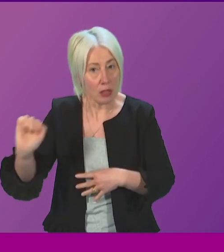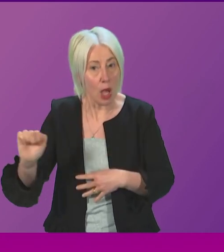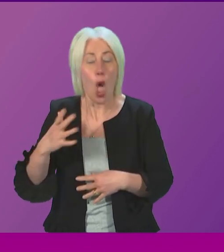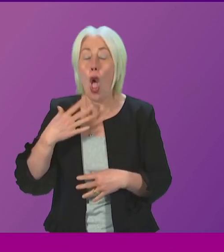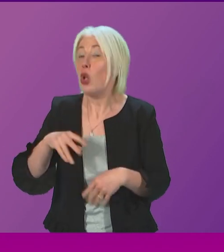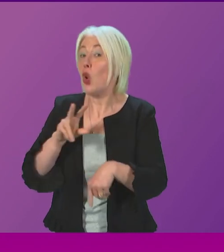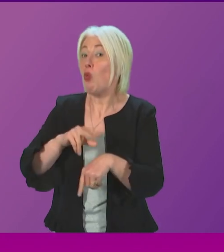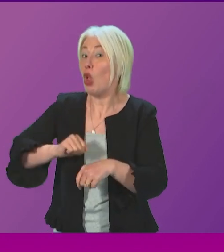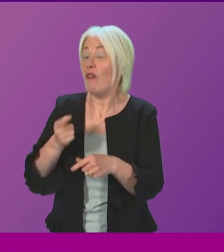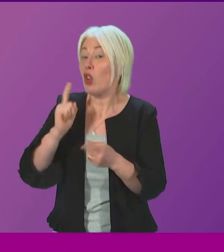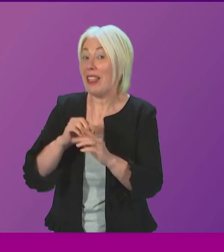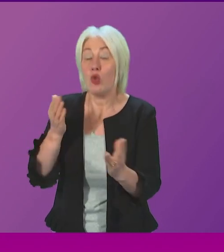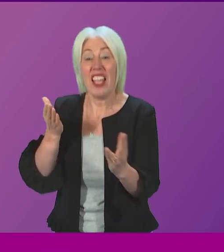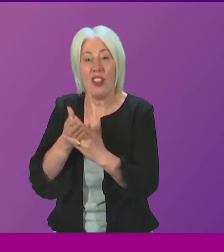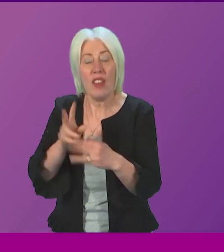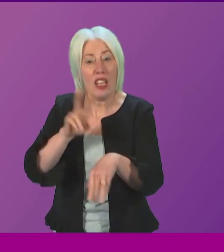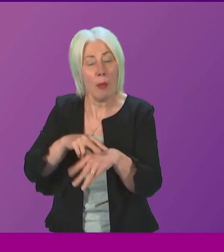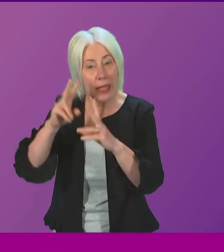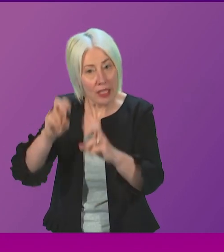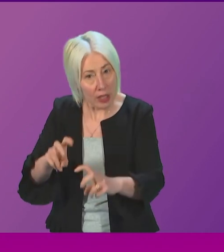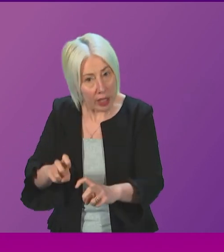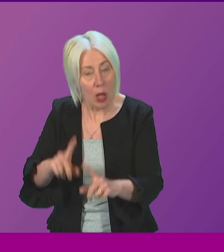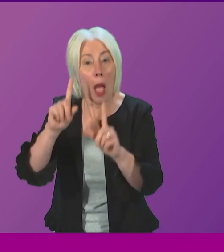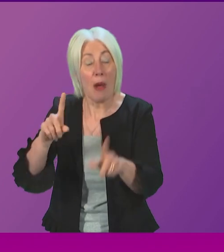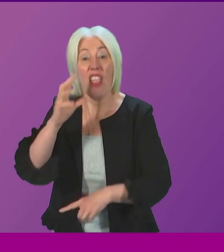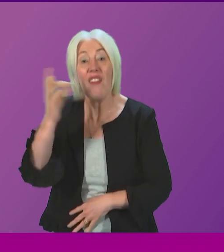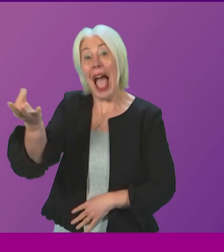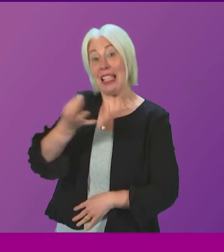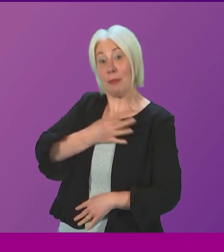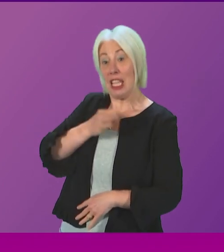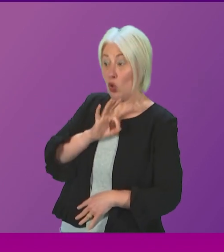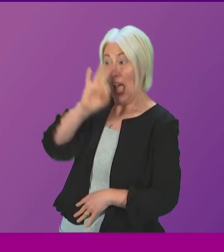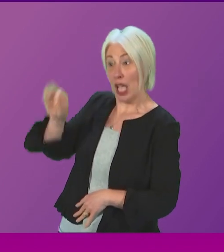to be listened to, so they have asked me to ask the First Minister to personally meet